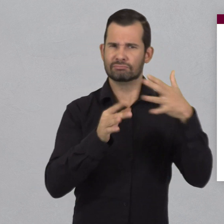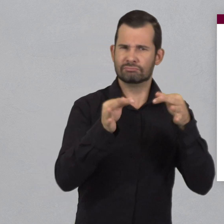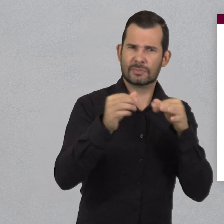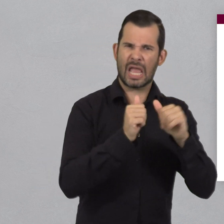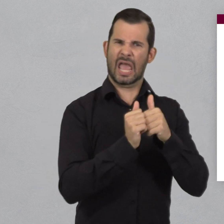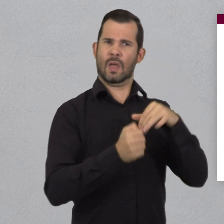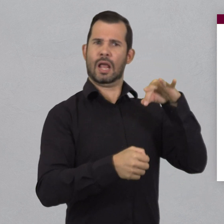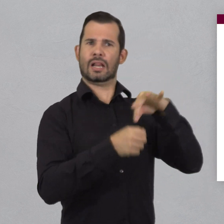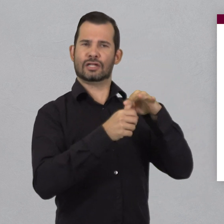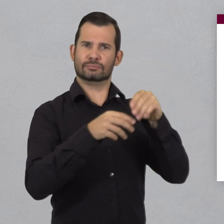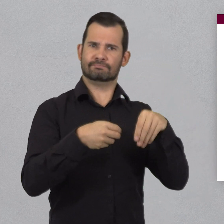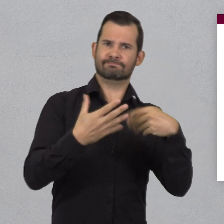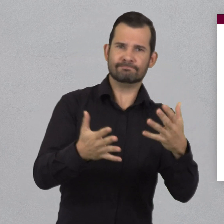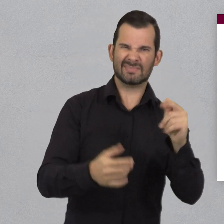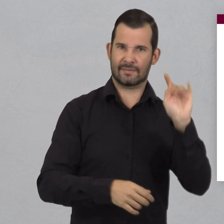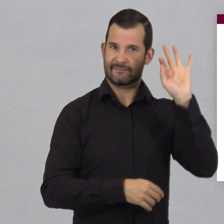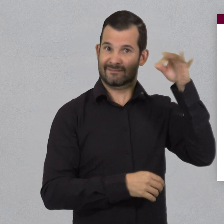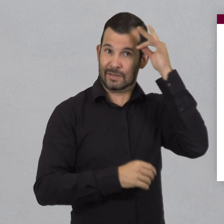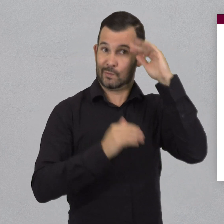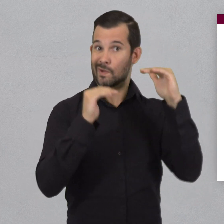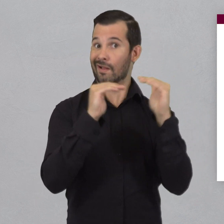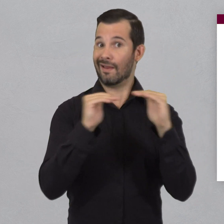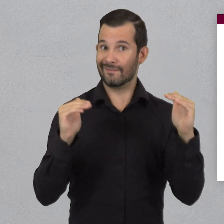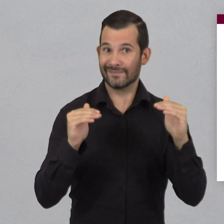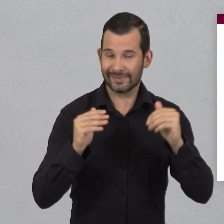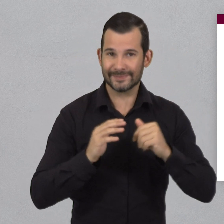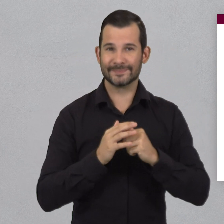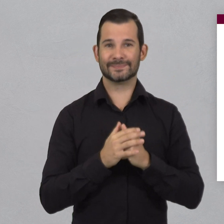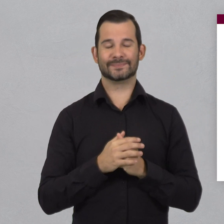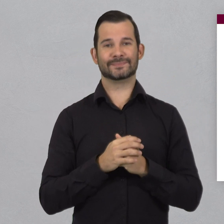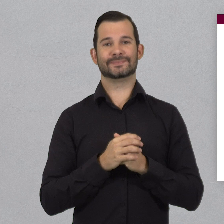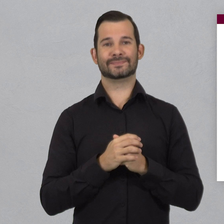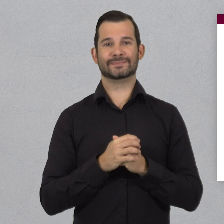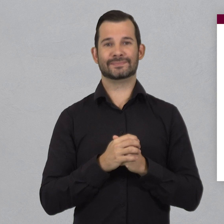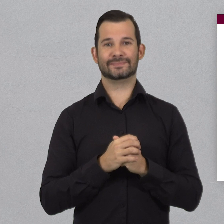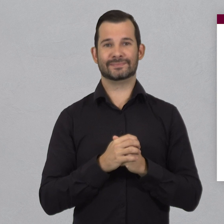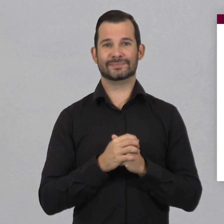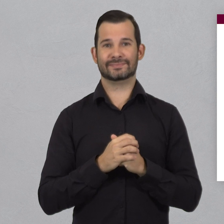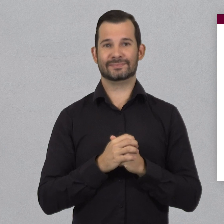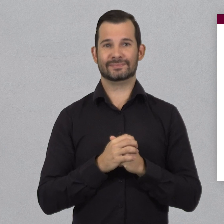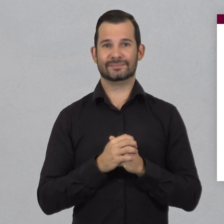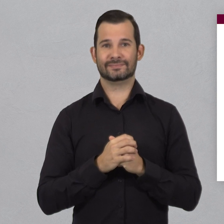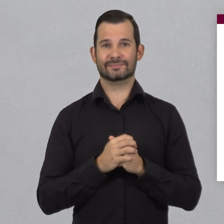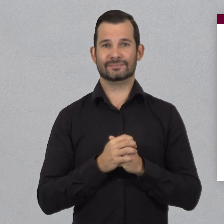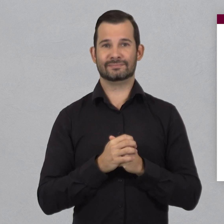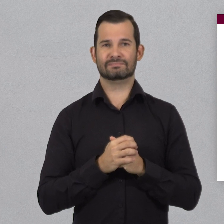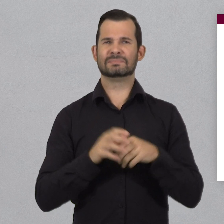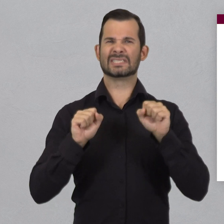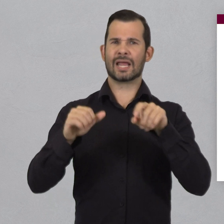This Elections Canada document explains how elections are delivered at the federal level.